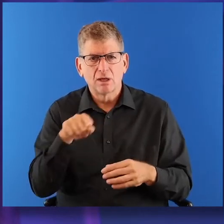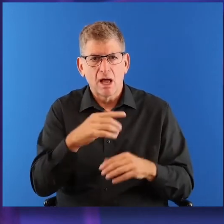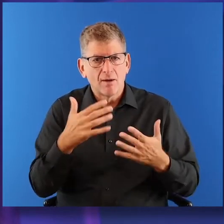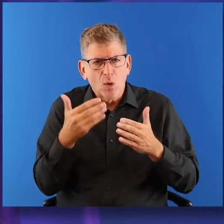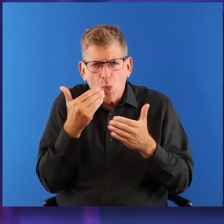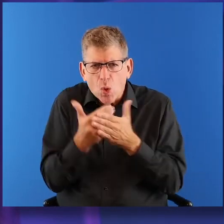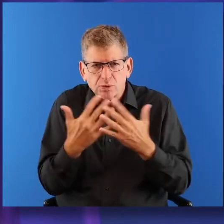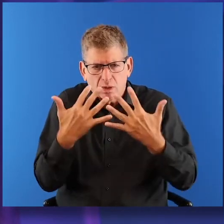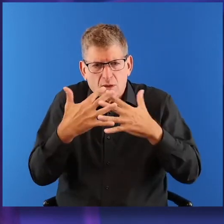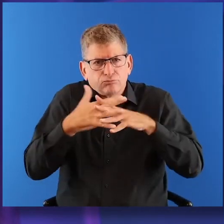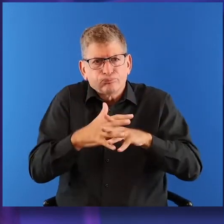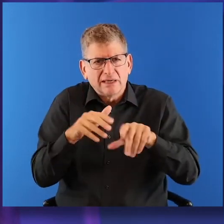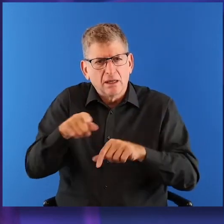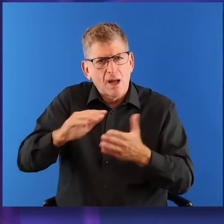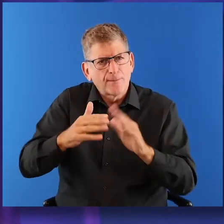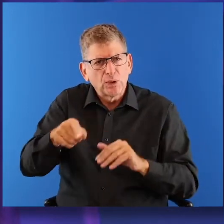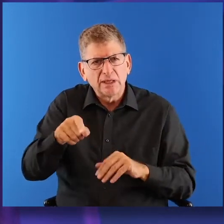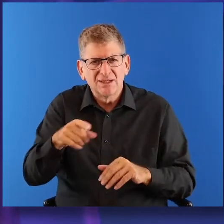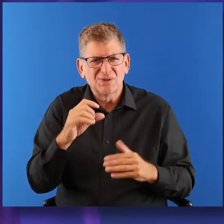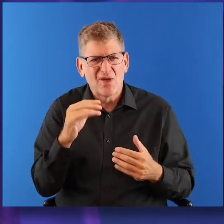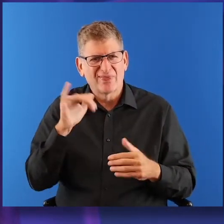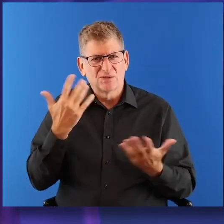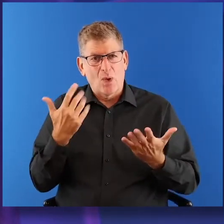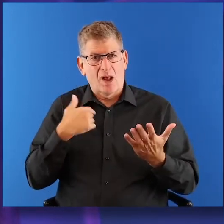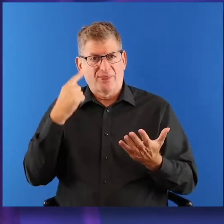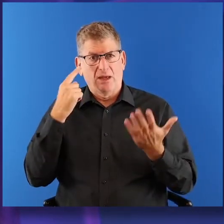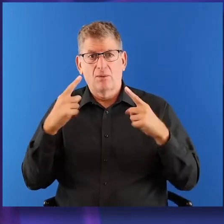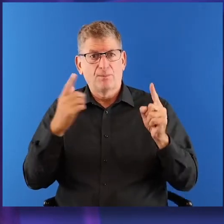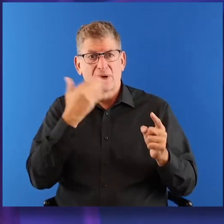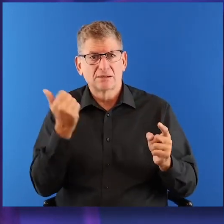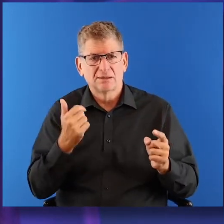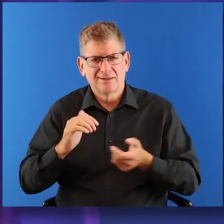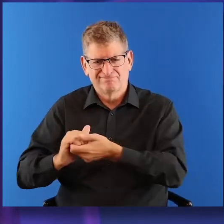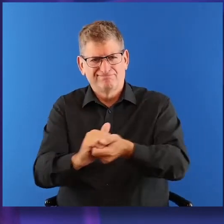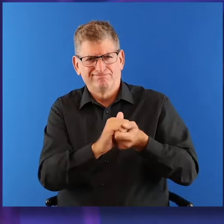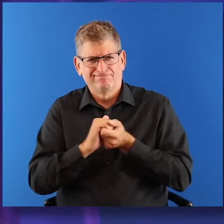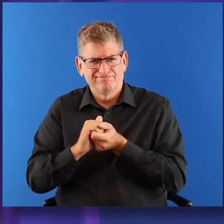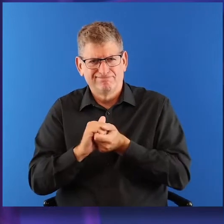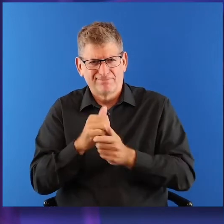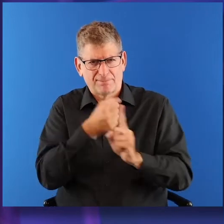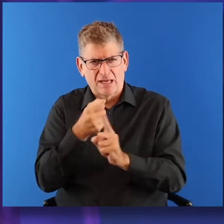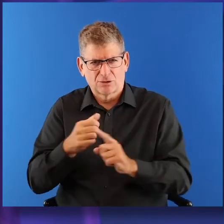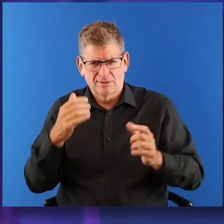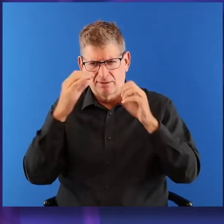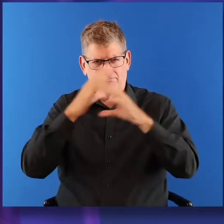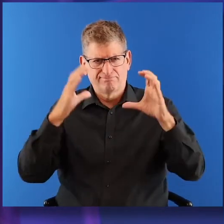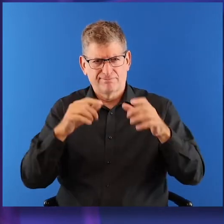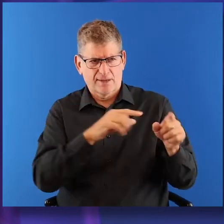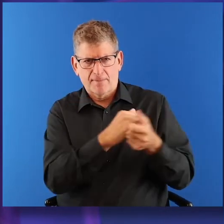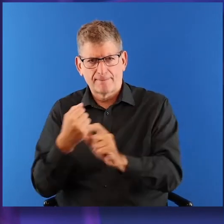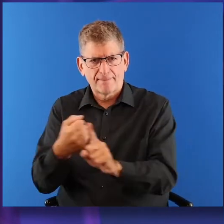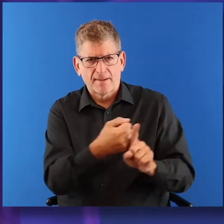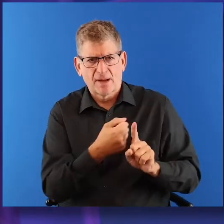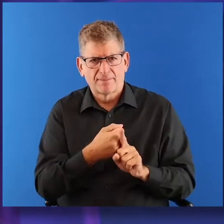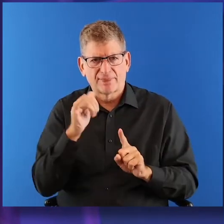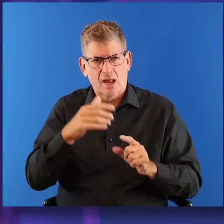the idea that all of these organizations are working as part of a broader sensation to do great work at the community level understand